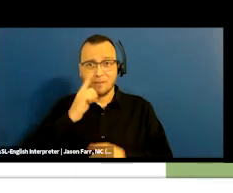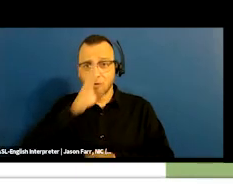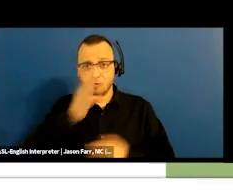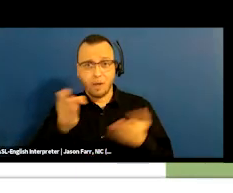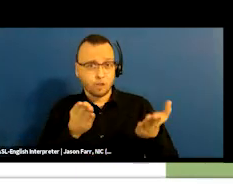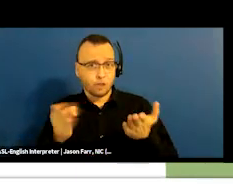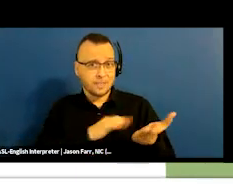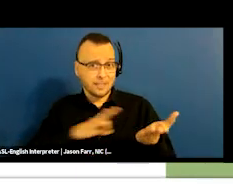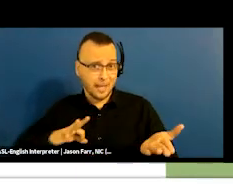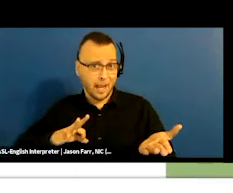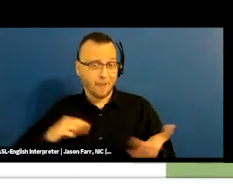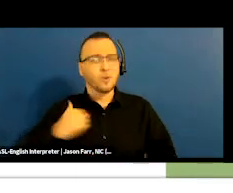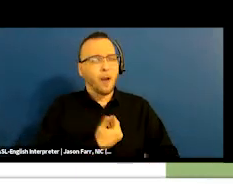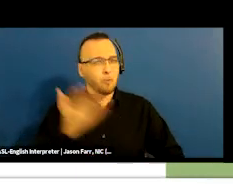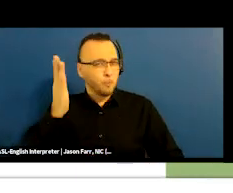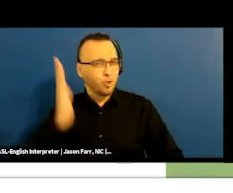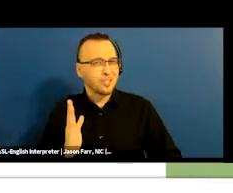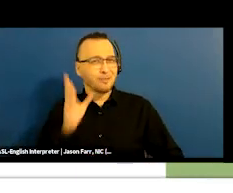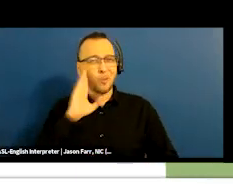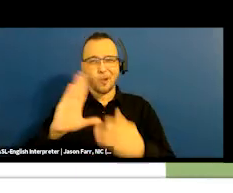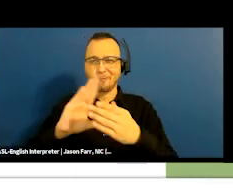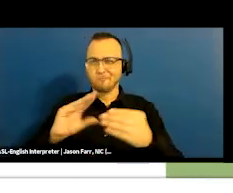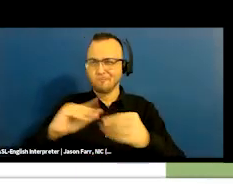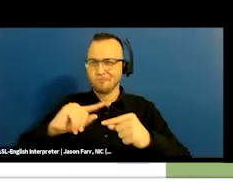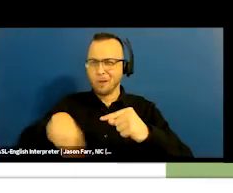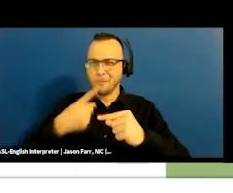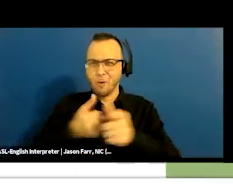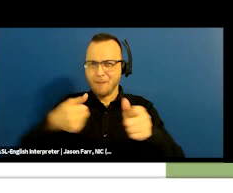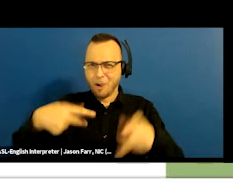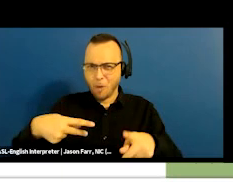We also know that these escalated events can have an impact